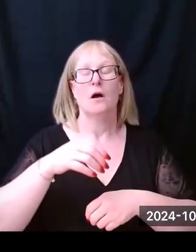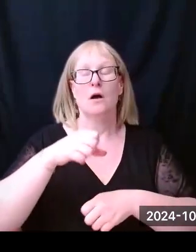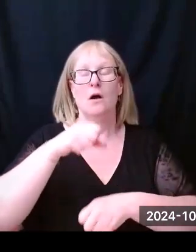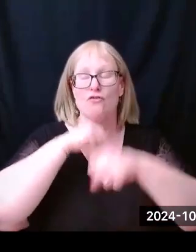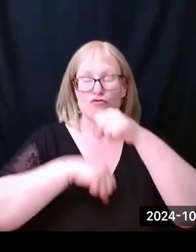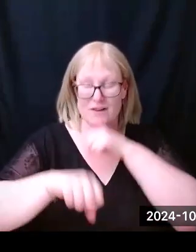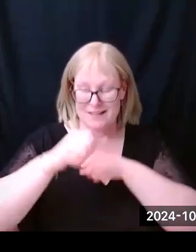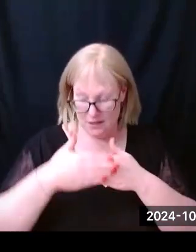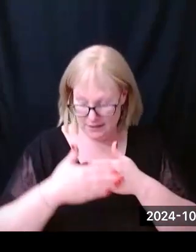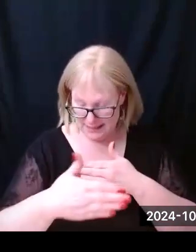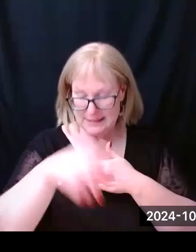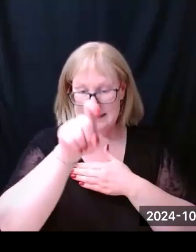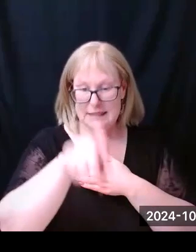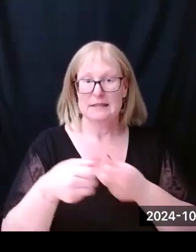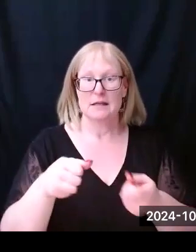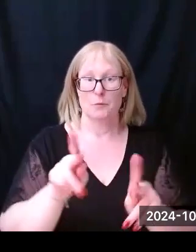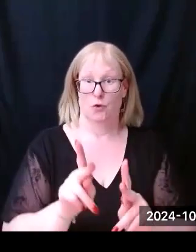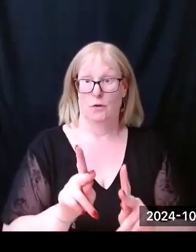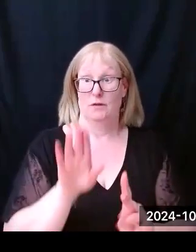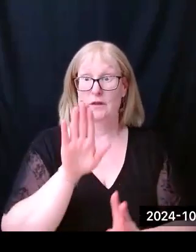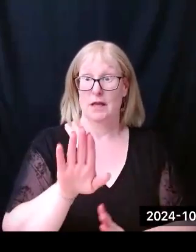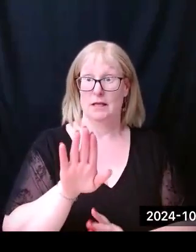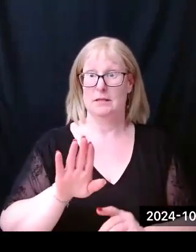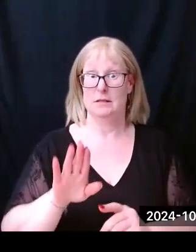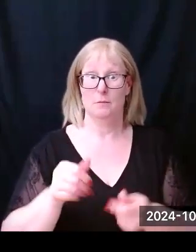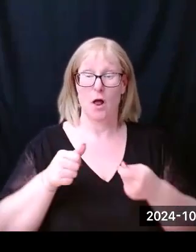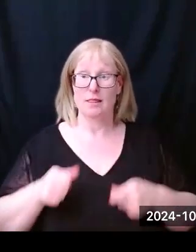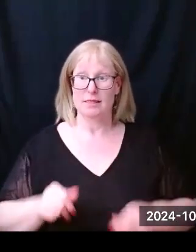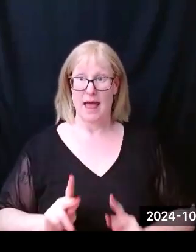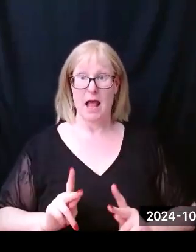and repair. And here I'm going to use two different analogies